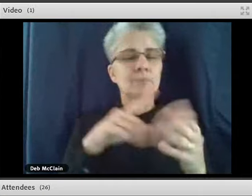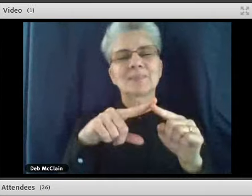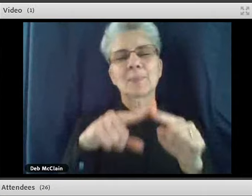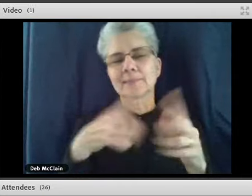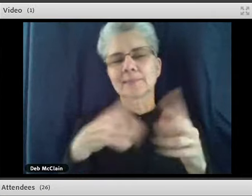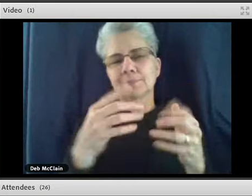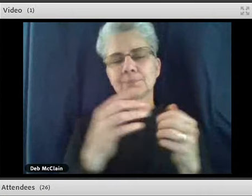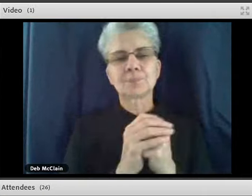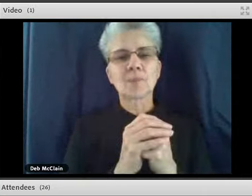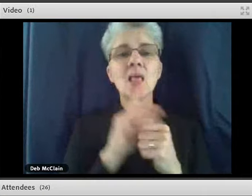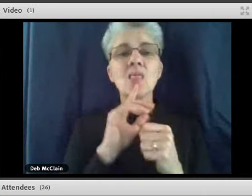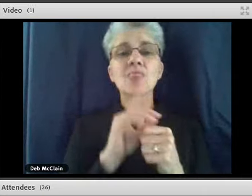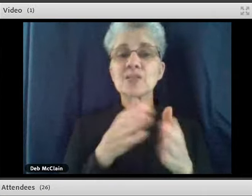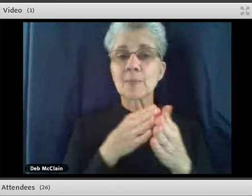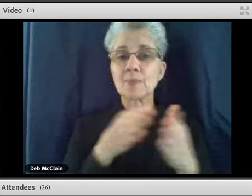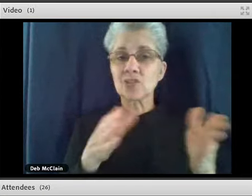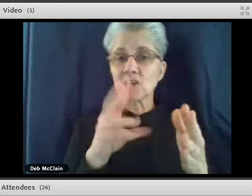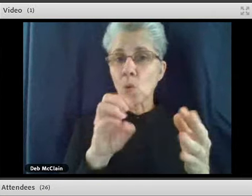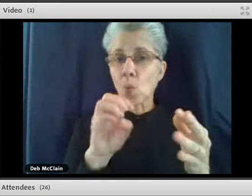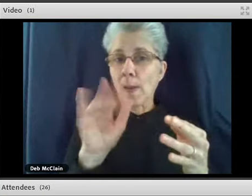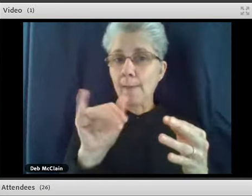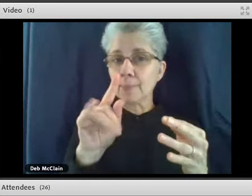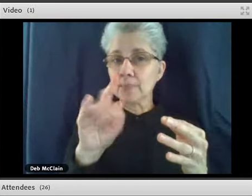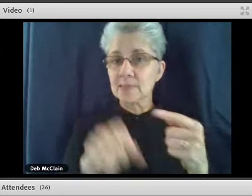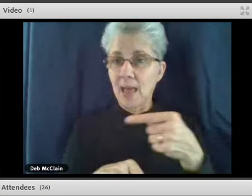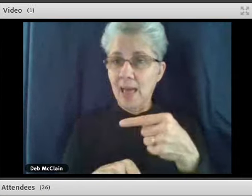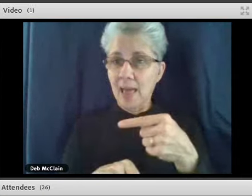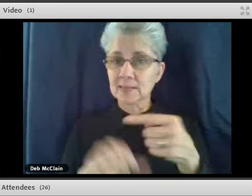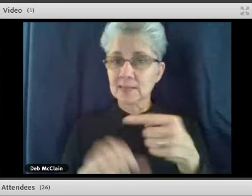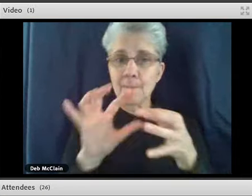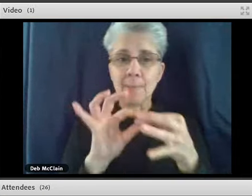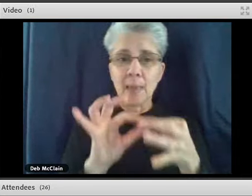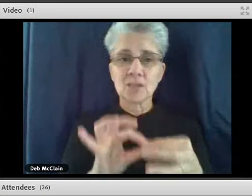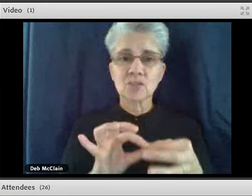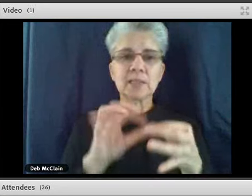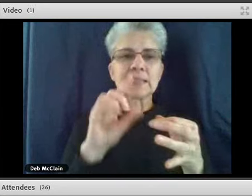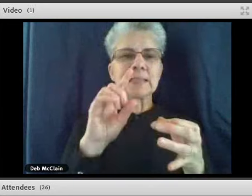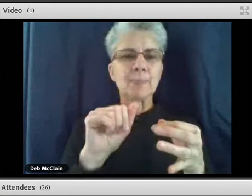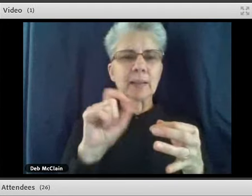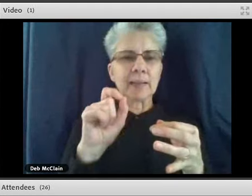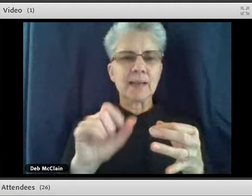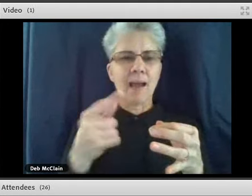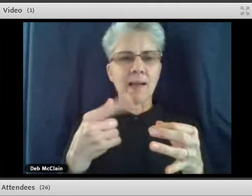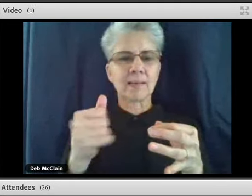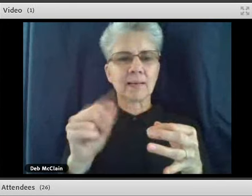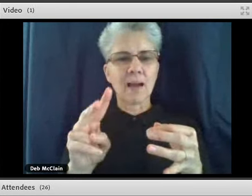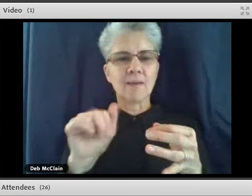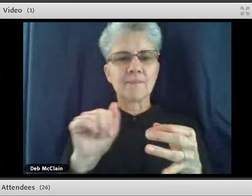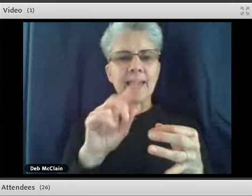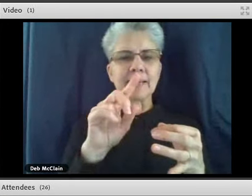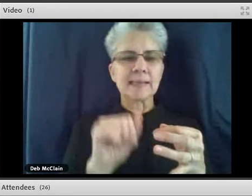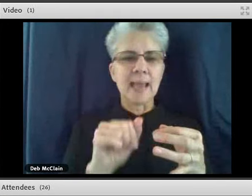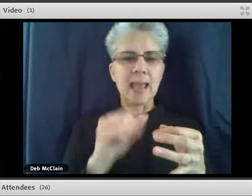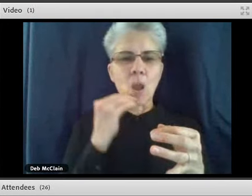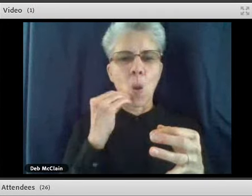It may be a medical issue. It just depends. There's some general websites I wanted to mention to you --